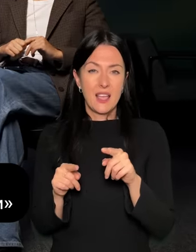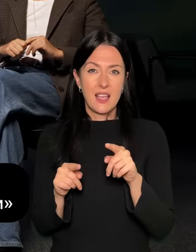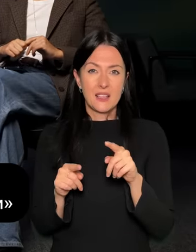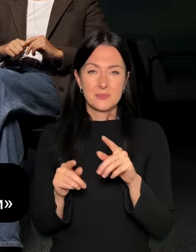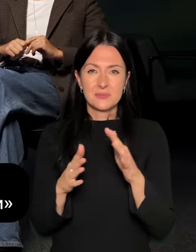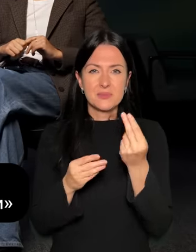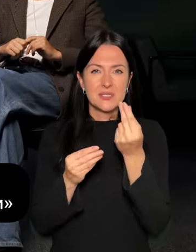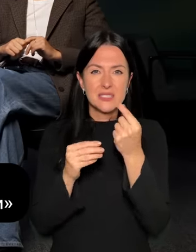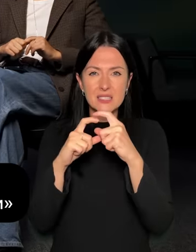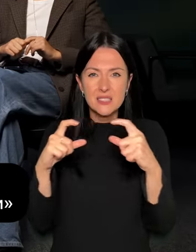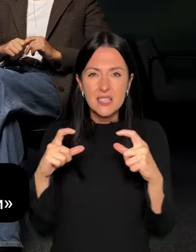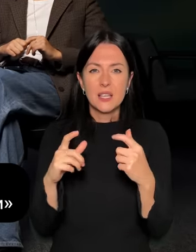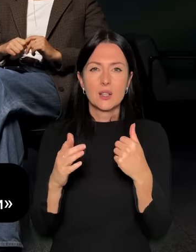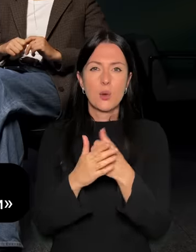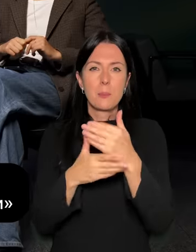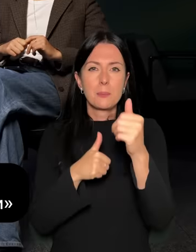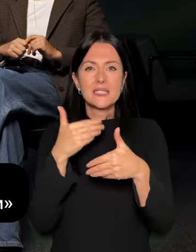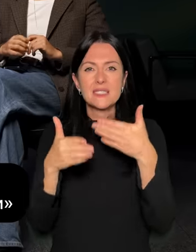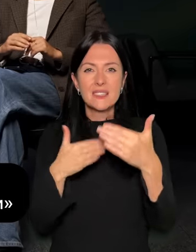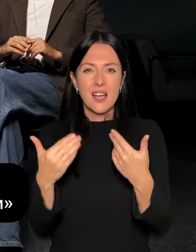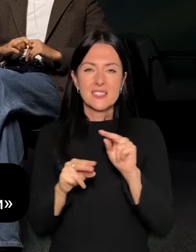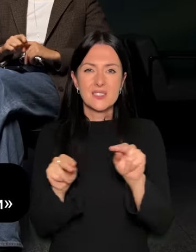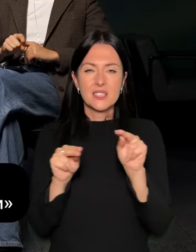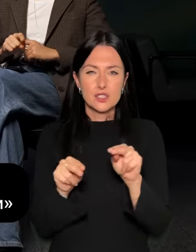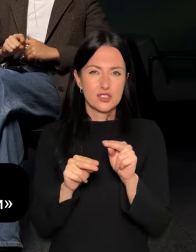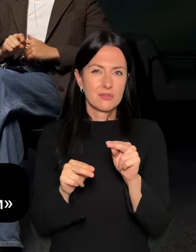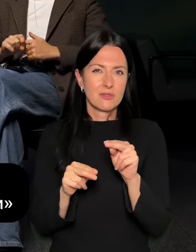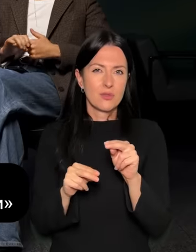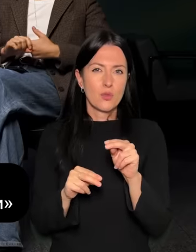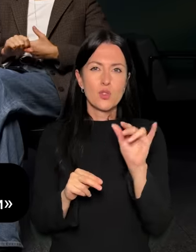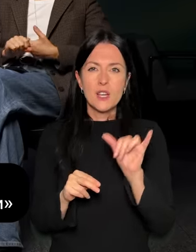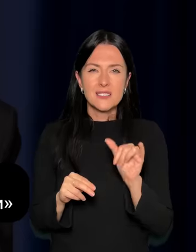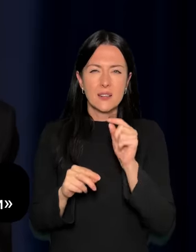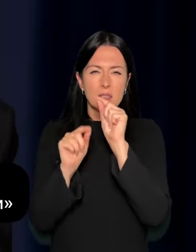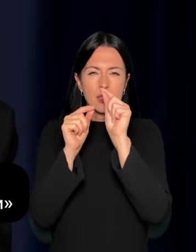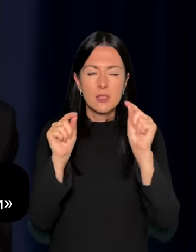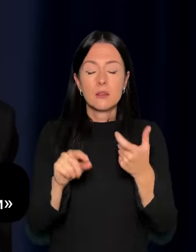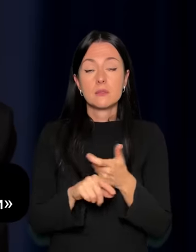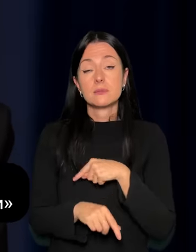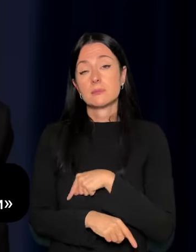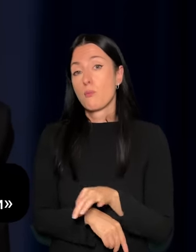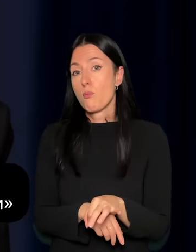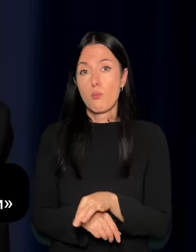from price tags in stores to presentations by professors with small fonts at the university. Sometimes it hurts a lot."